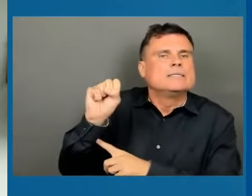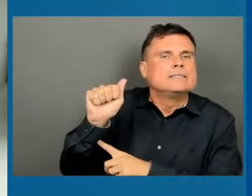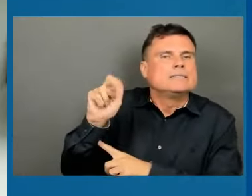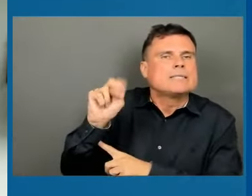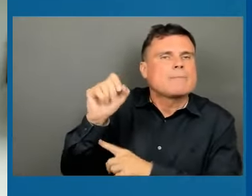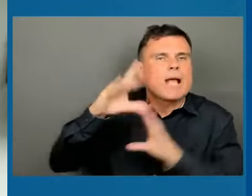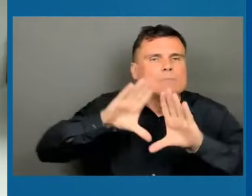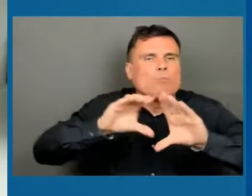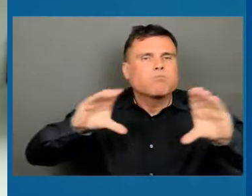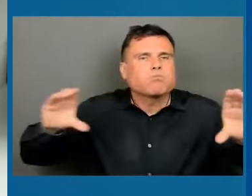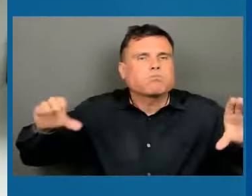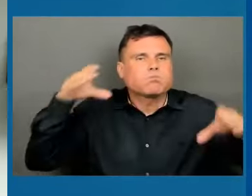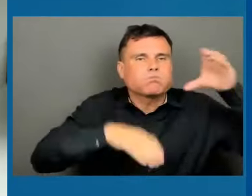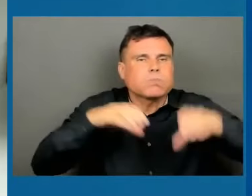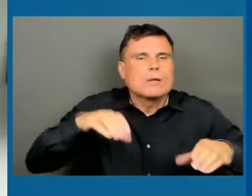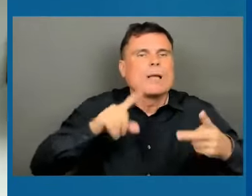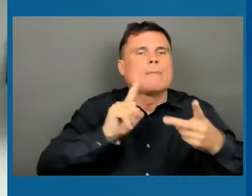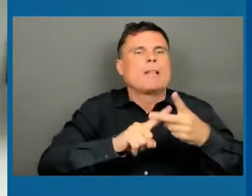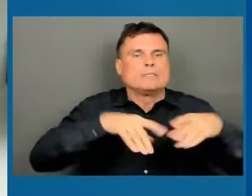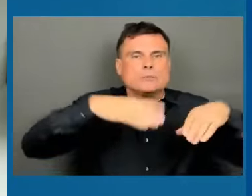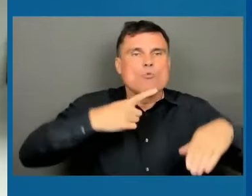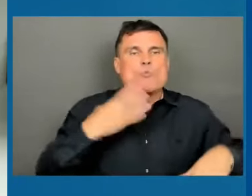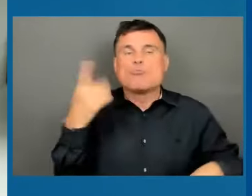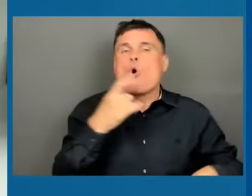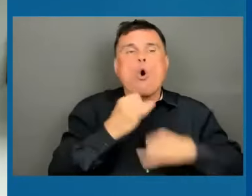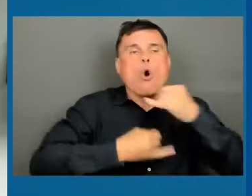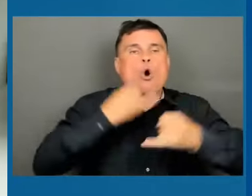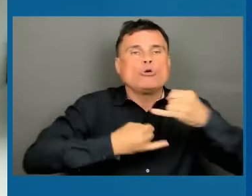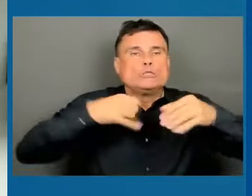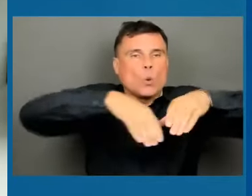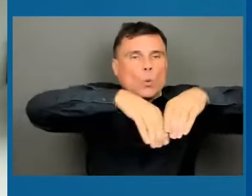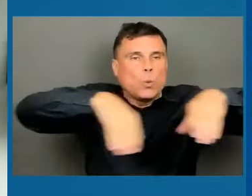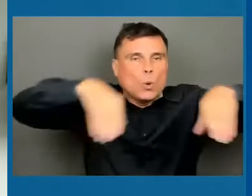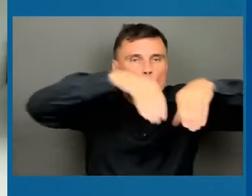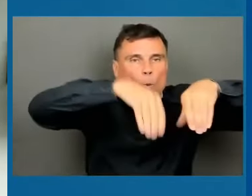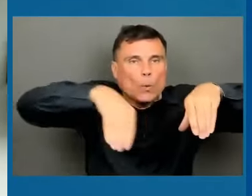streets are clear of leaves and